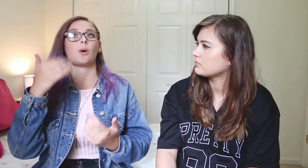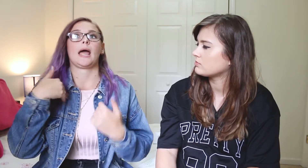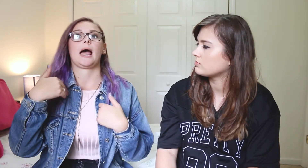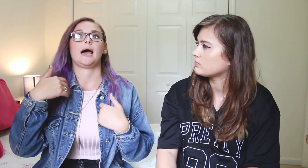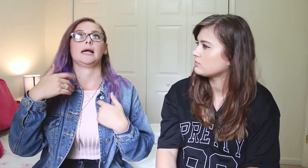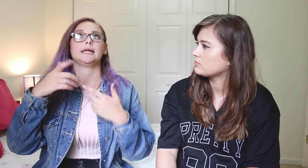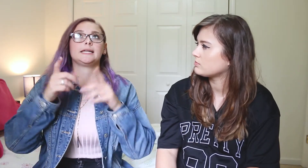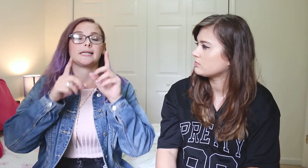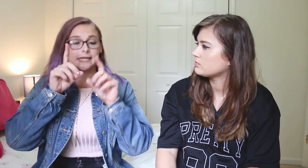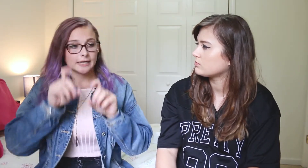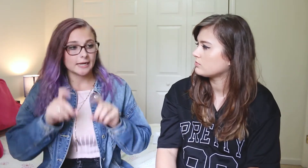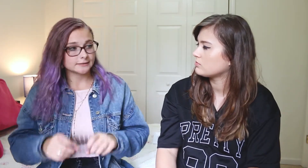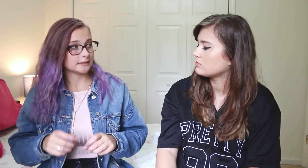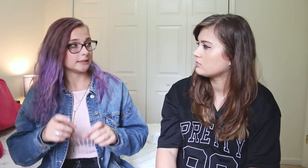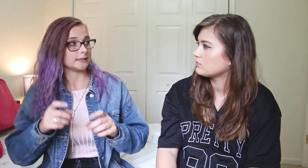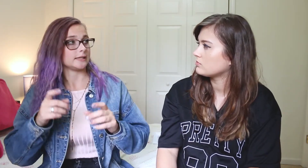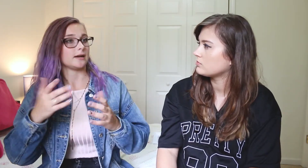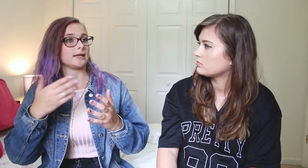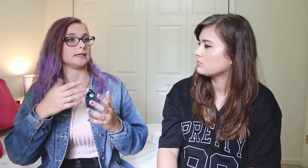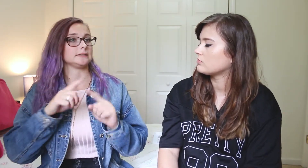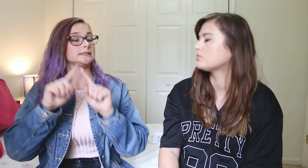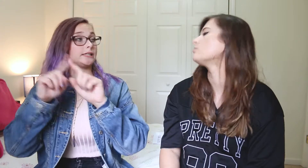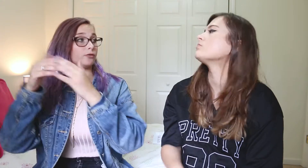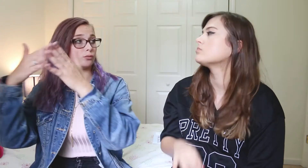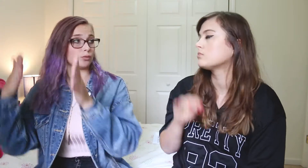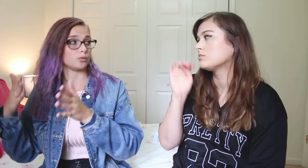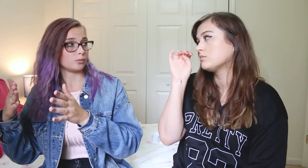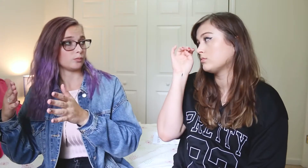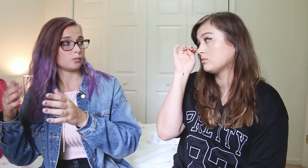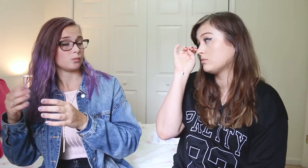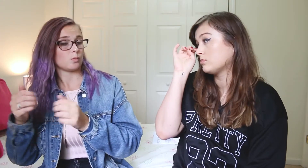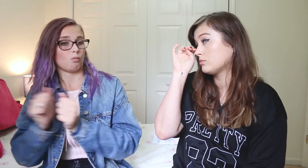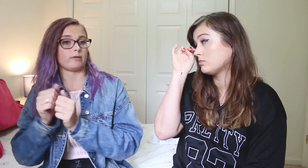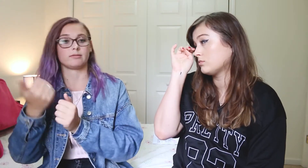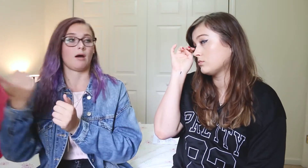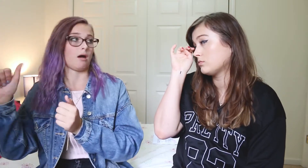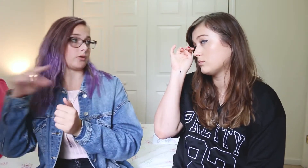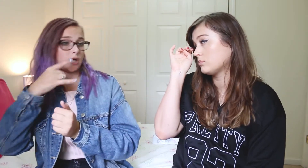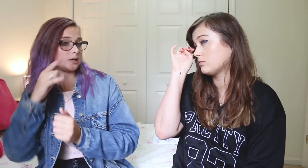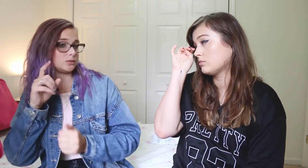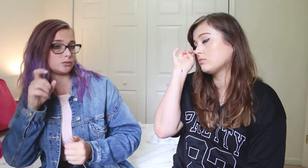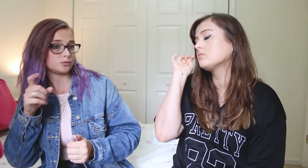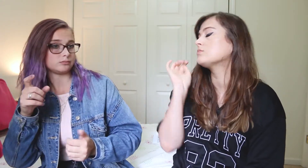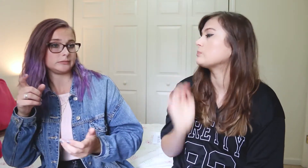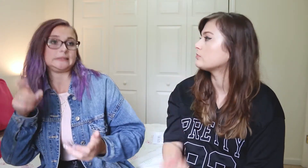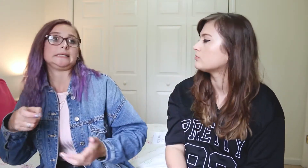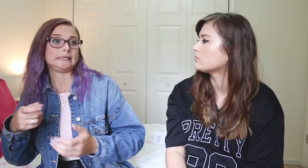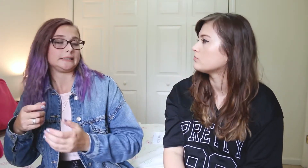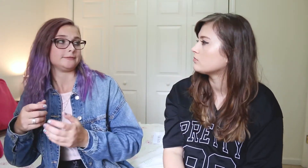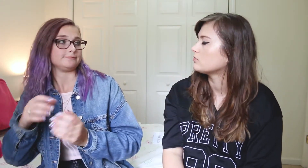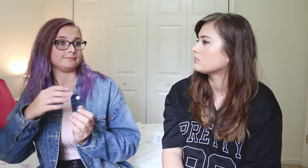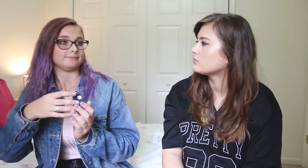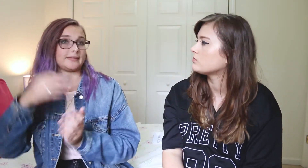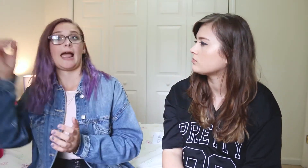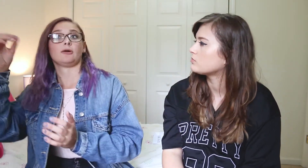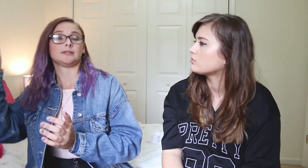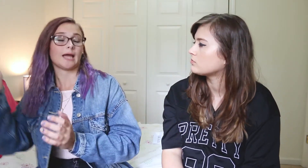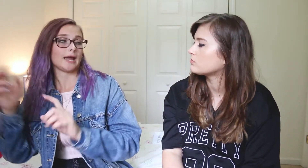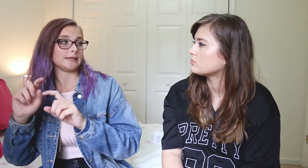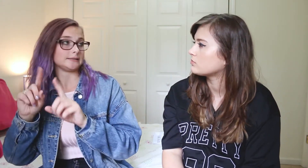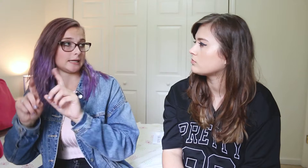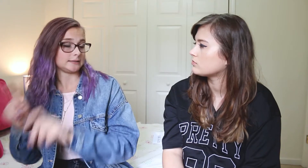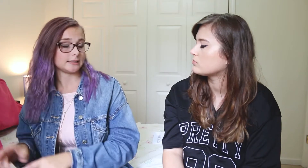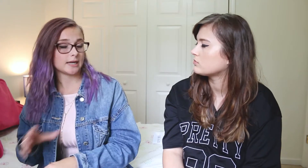So I had testing in a different room with other kids who needed outside testing,